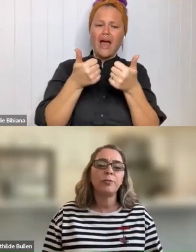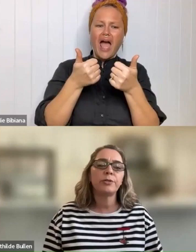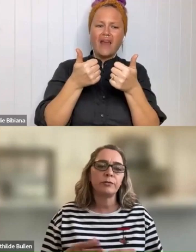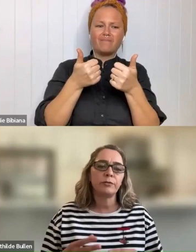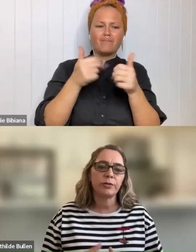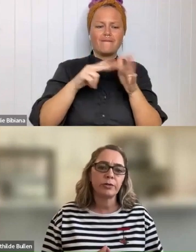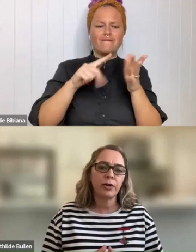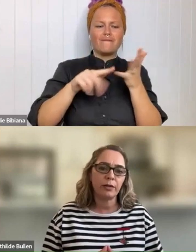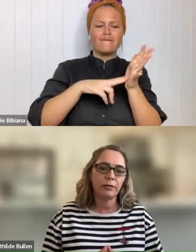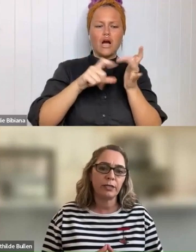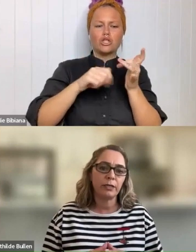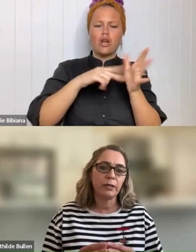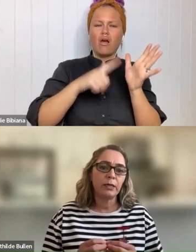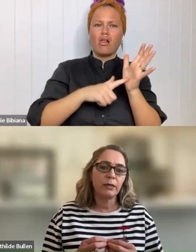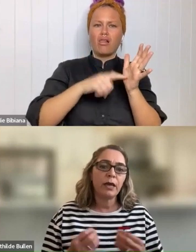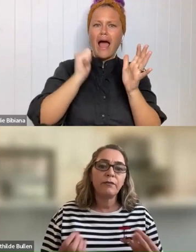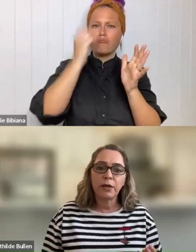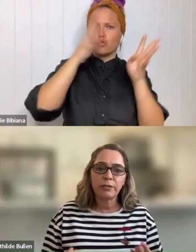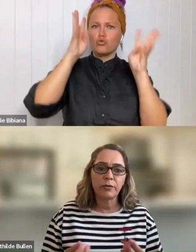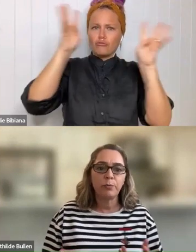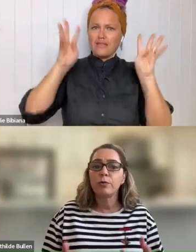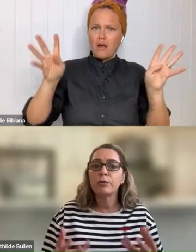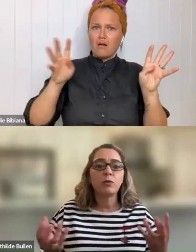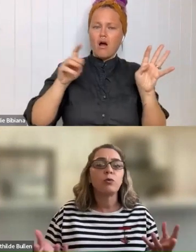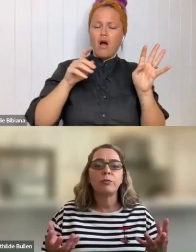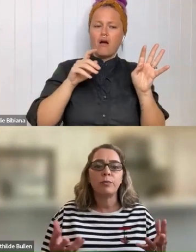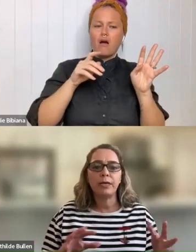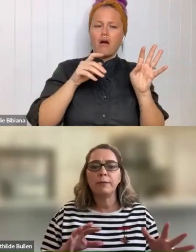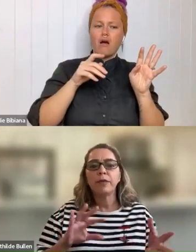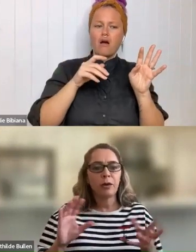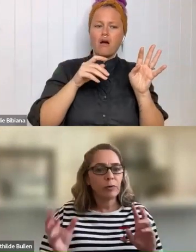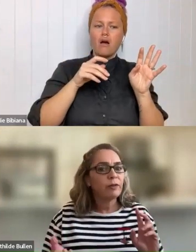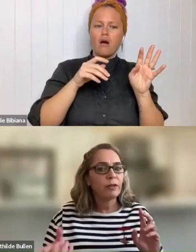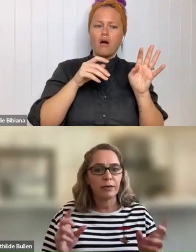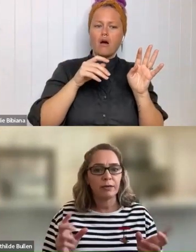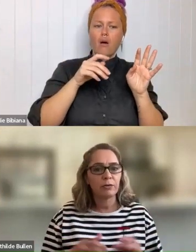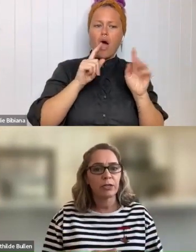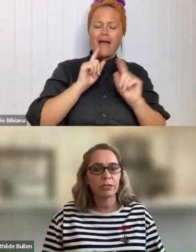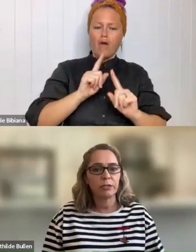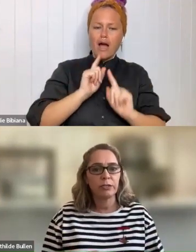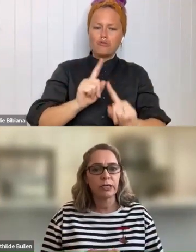Aboriginal and Torres Strait Islander advisory board or committee, however that is structured.